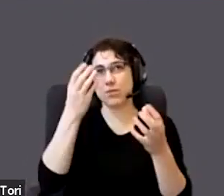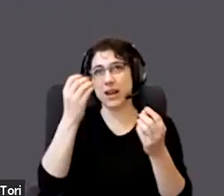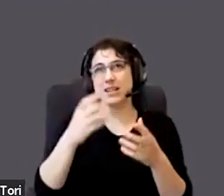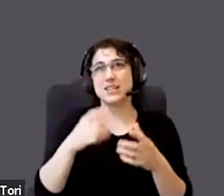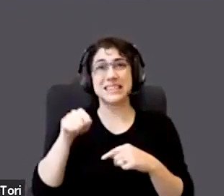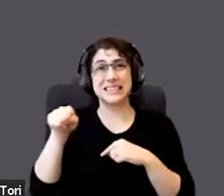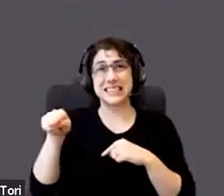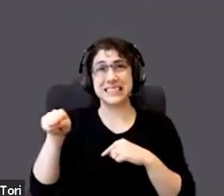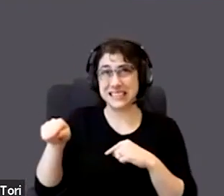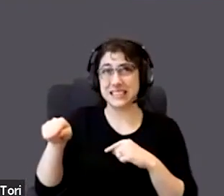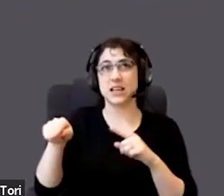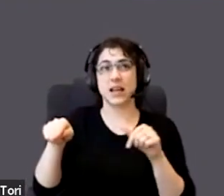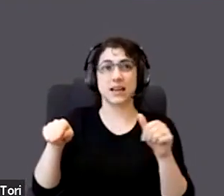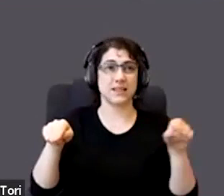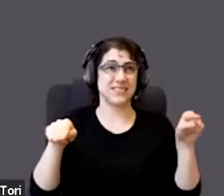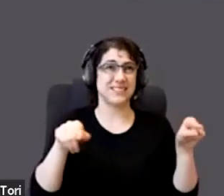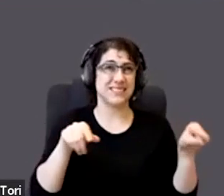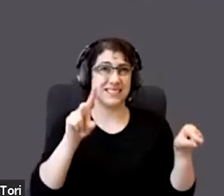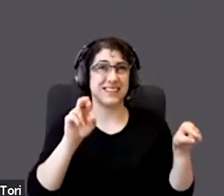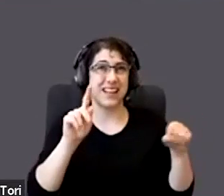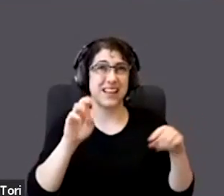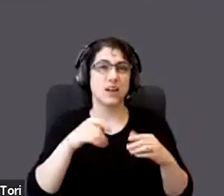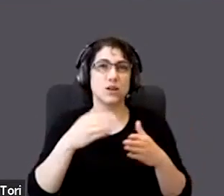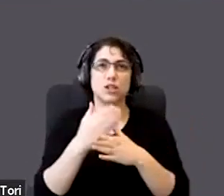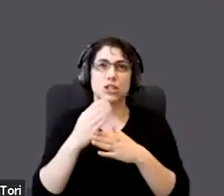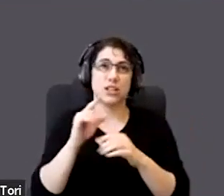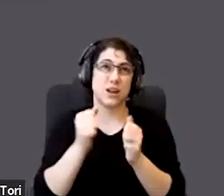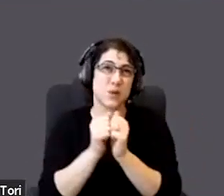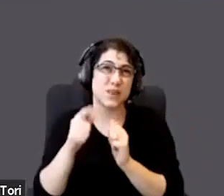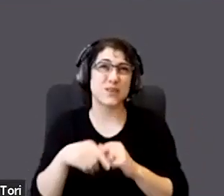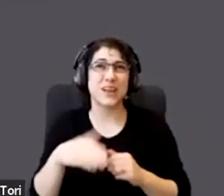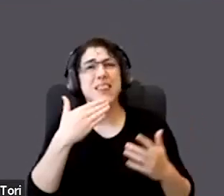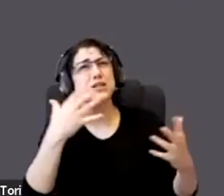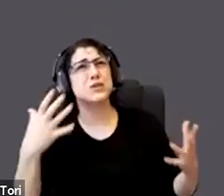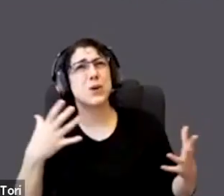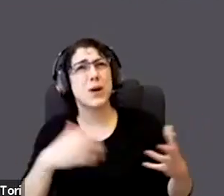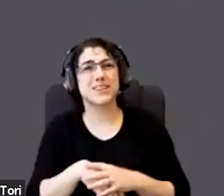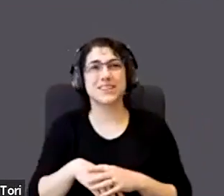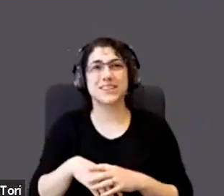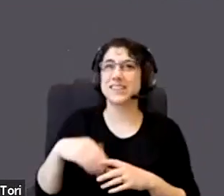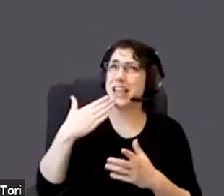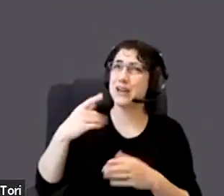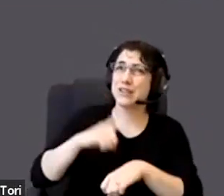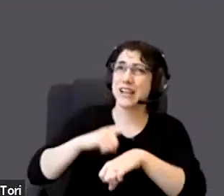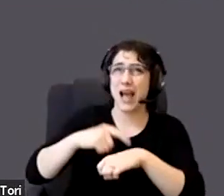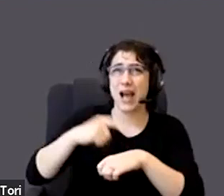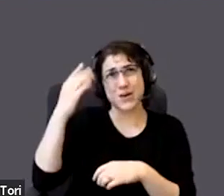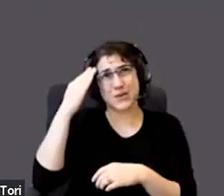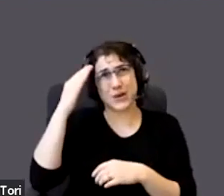and with David to share with you. Thanks so much. Appreciate it, Barbara. Thanks so much, Barbara. Thank you. Thanks for your time. We know you need to scoot. We really appreciate that.